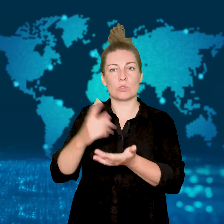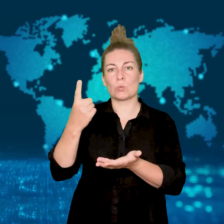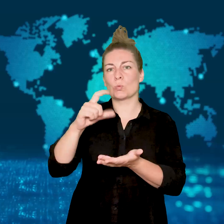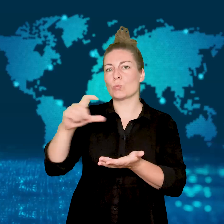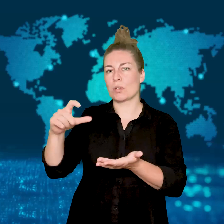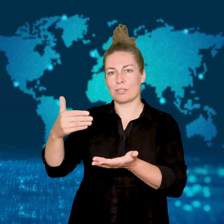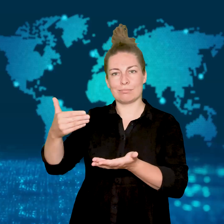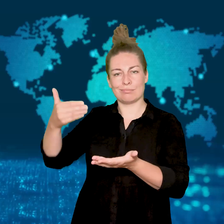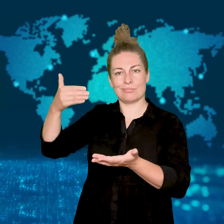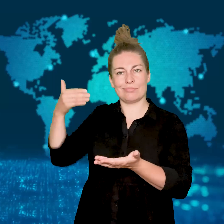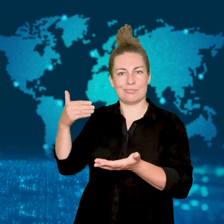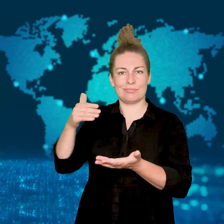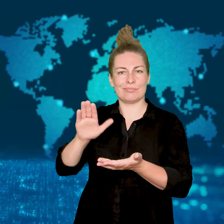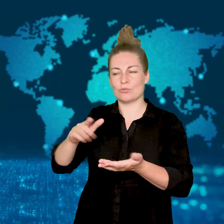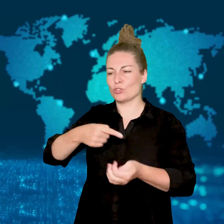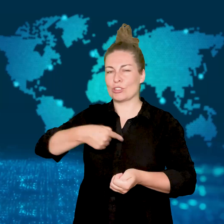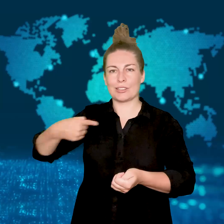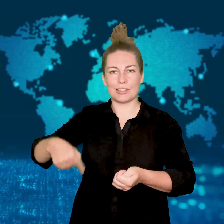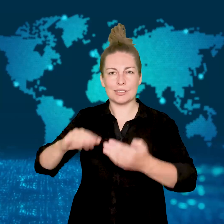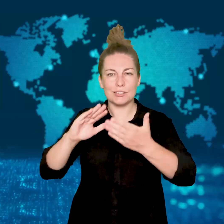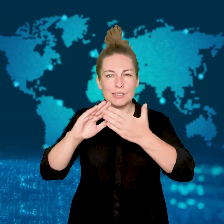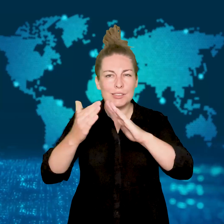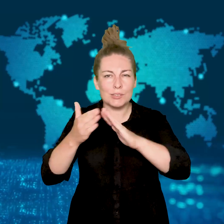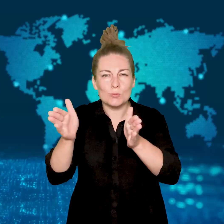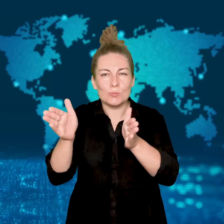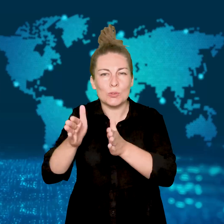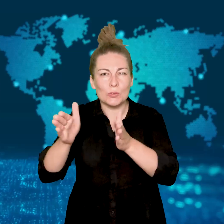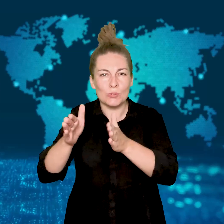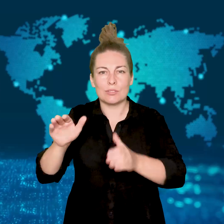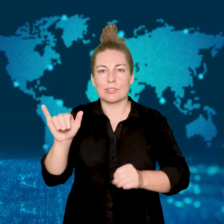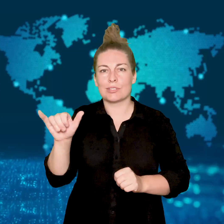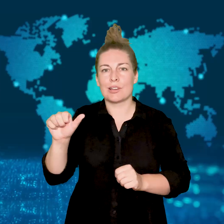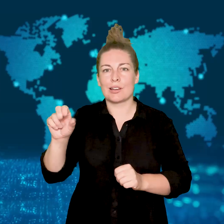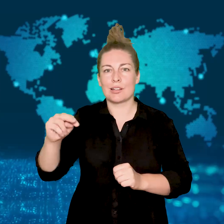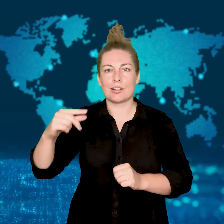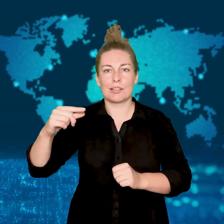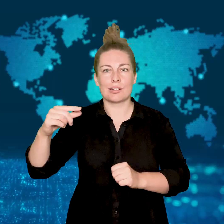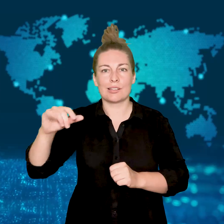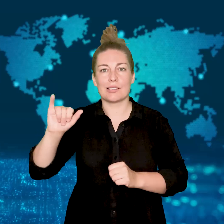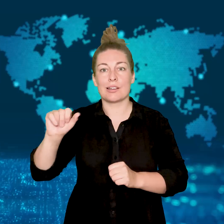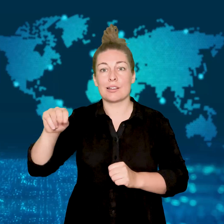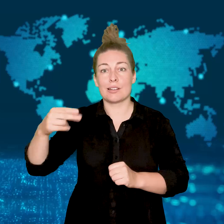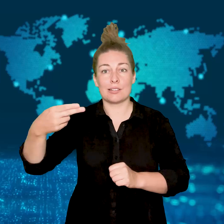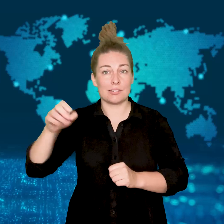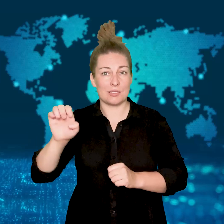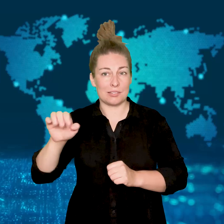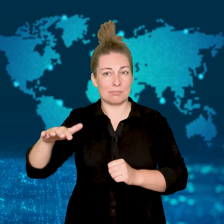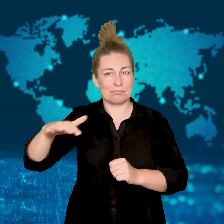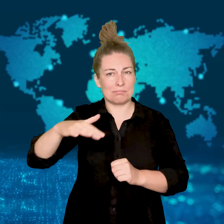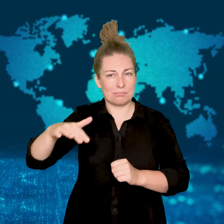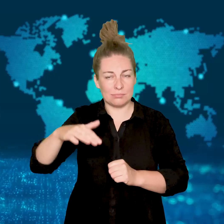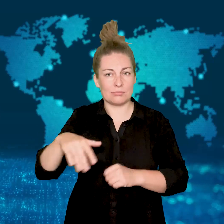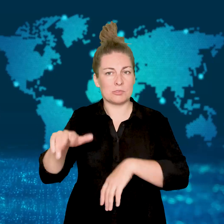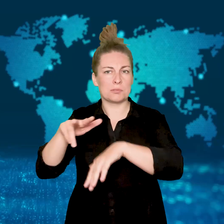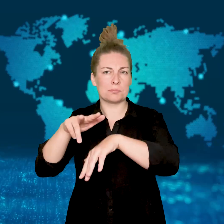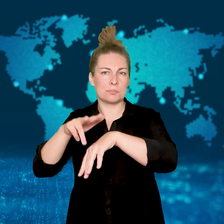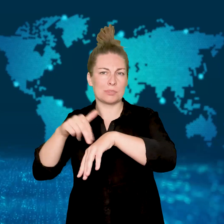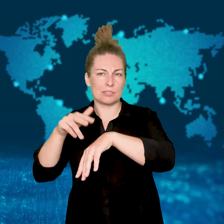The damage was found last week in China's Yangqianhe township.